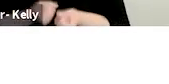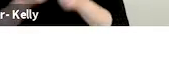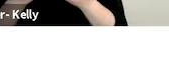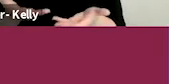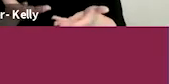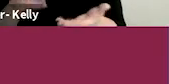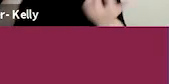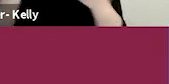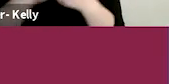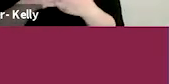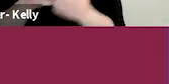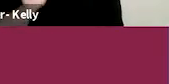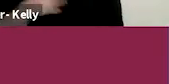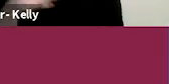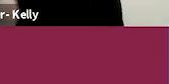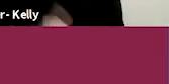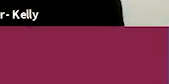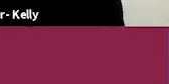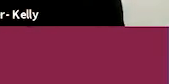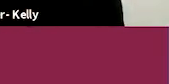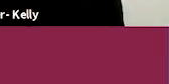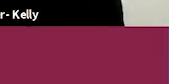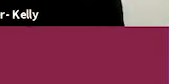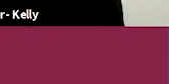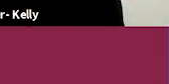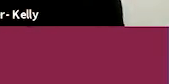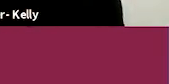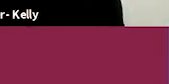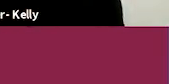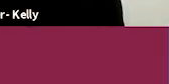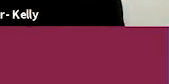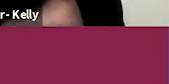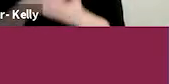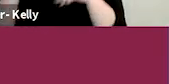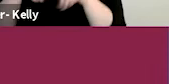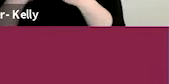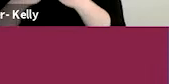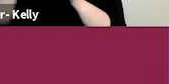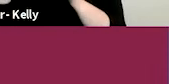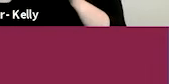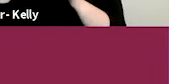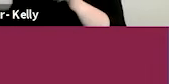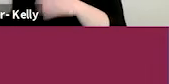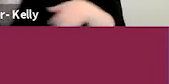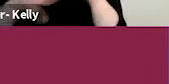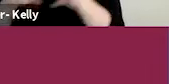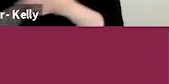effective. It’s based on neuro science, on how individuals learn, so each part of the brain